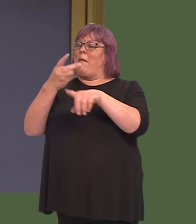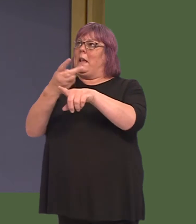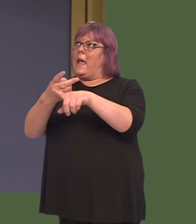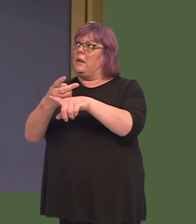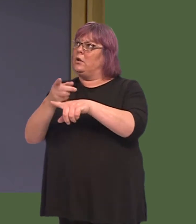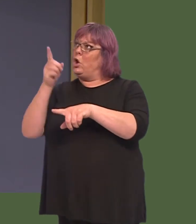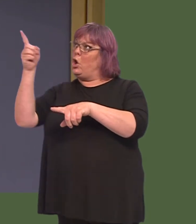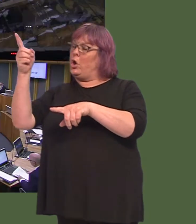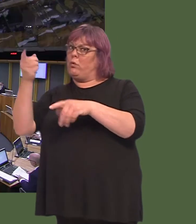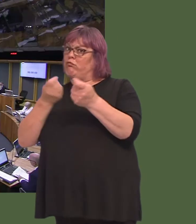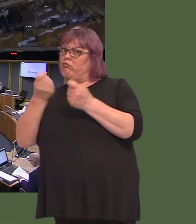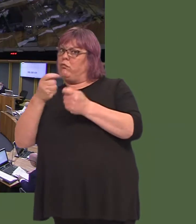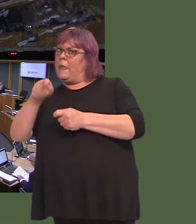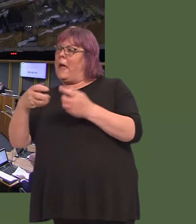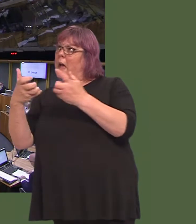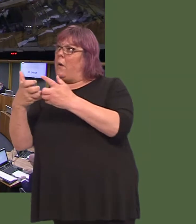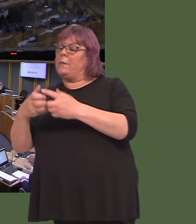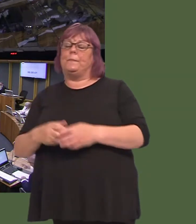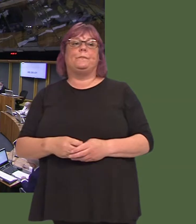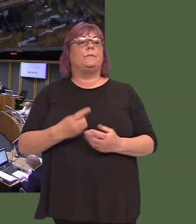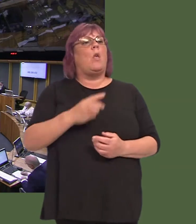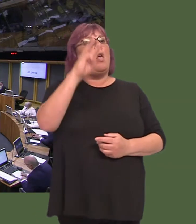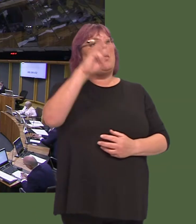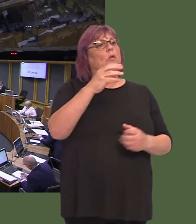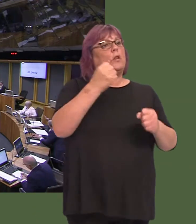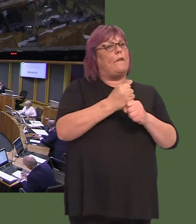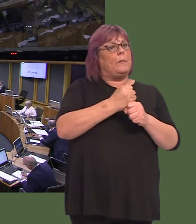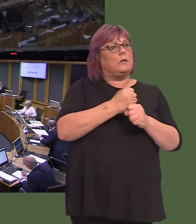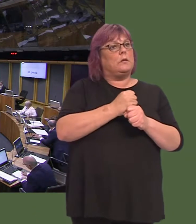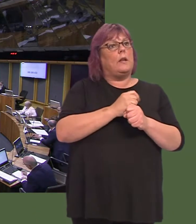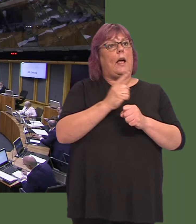OAQ52336 Carwyn Jones AM: The Welsh Government and